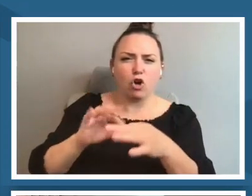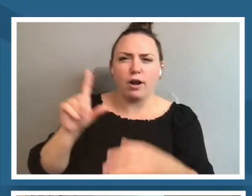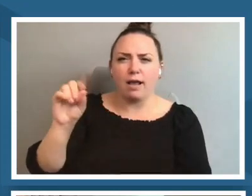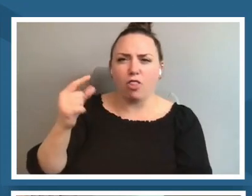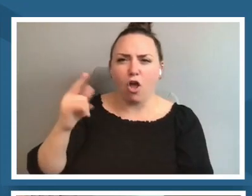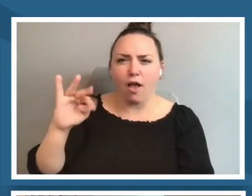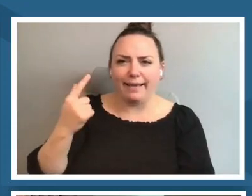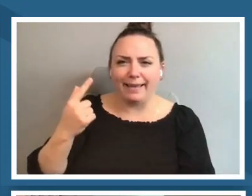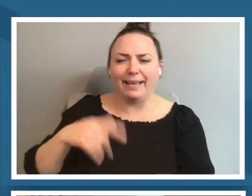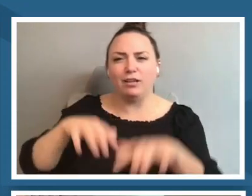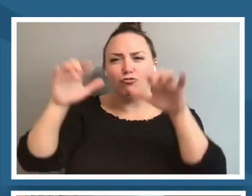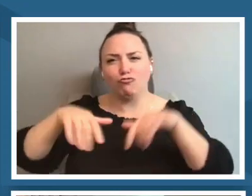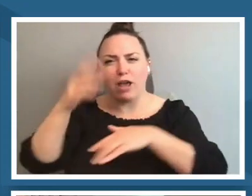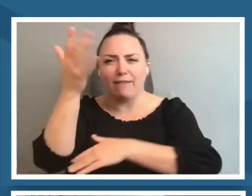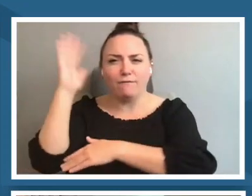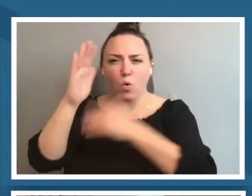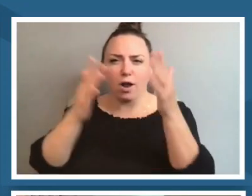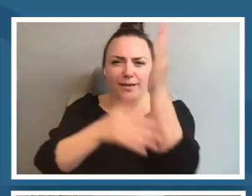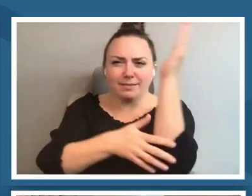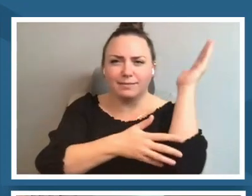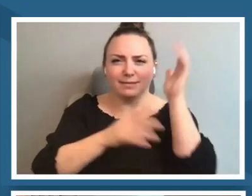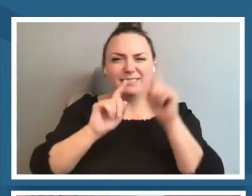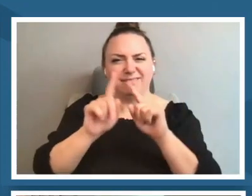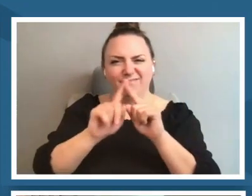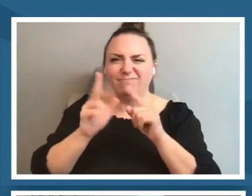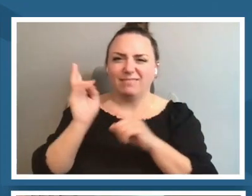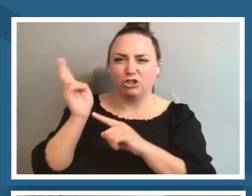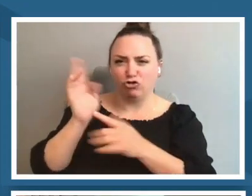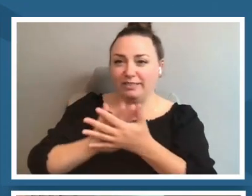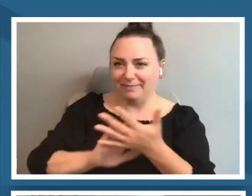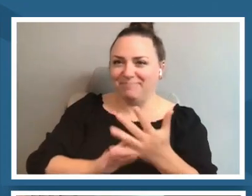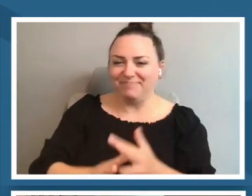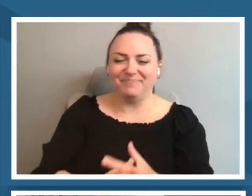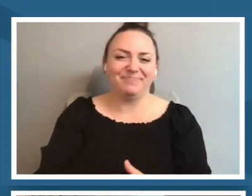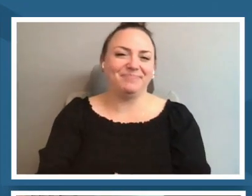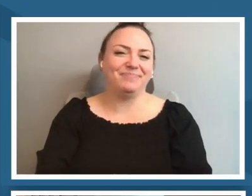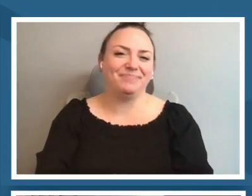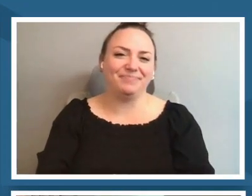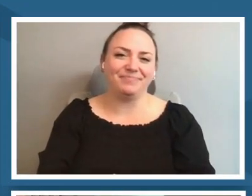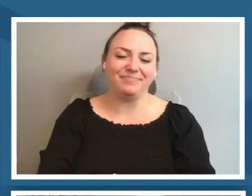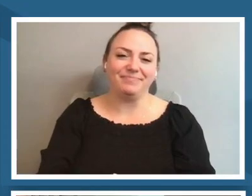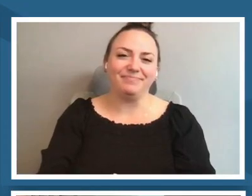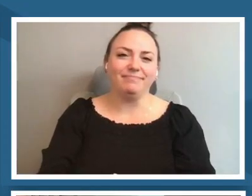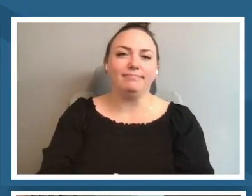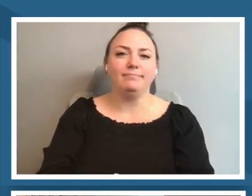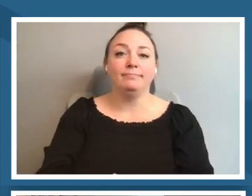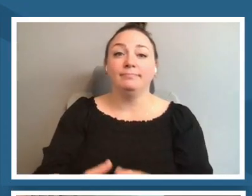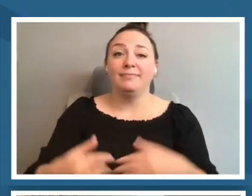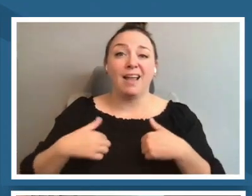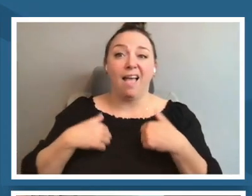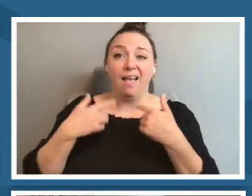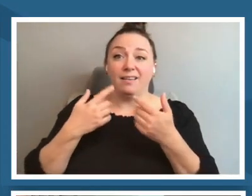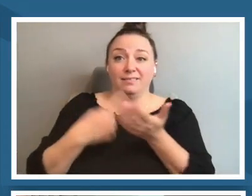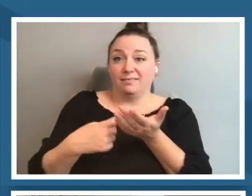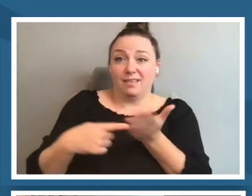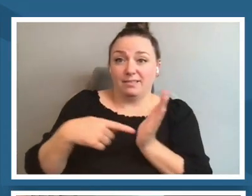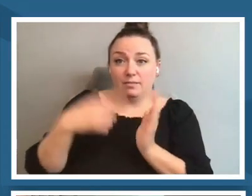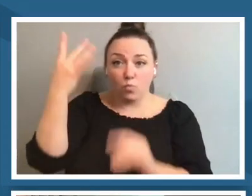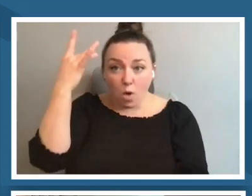histories um so why i bring this up is that it was